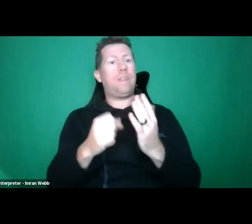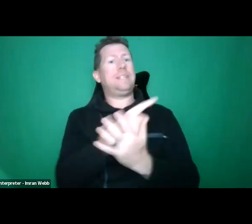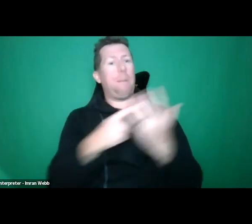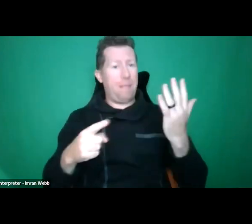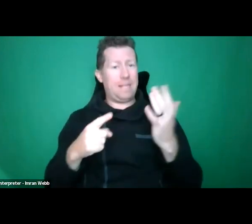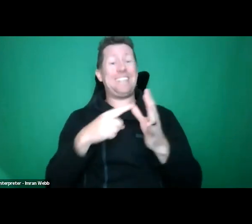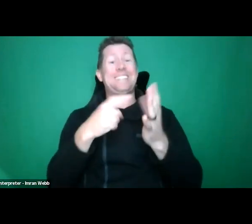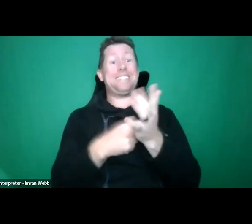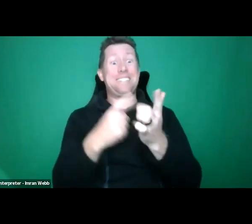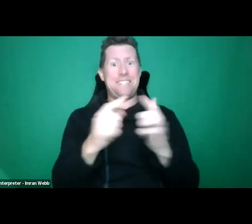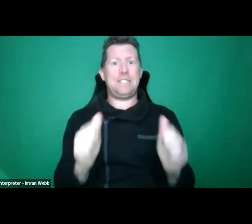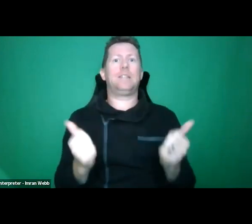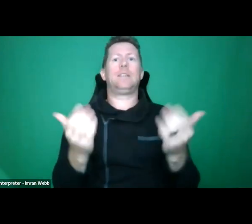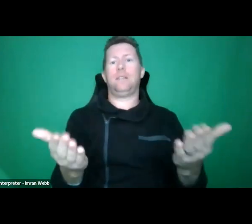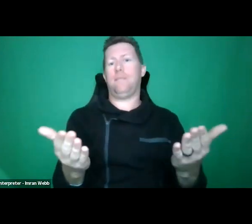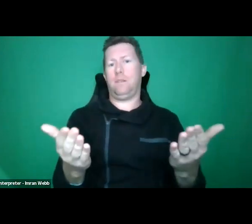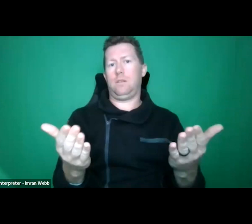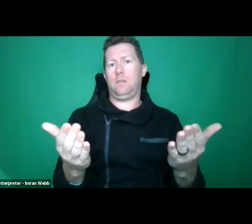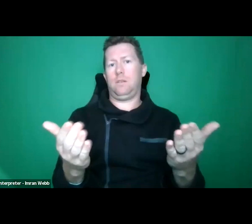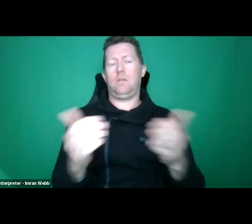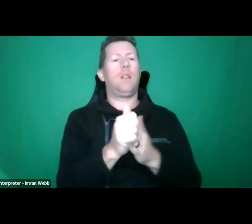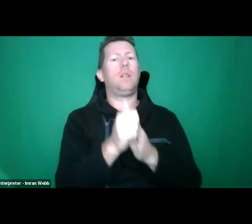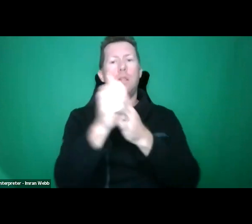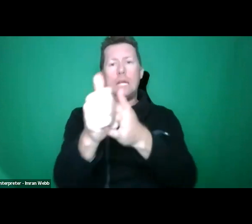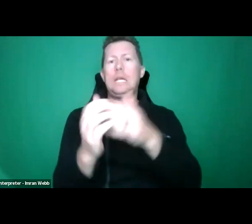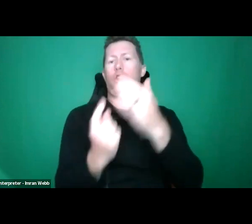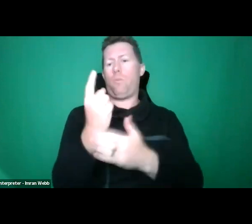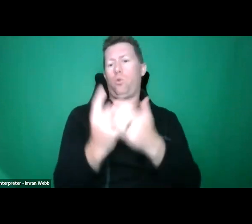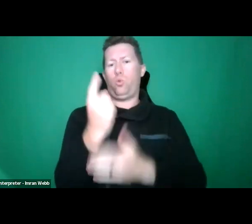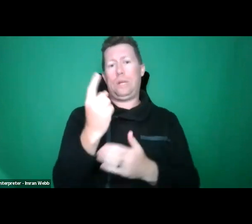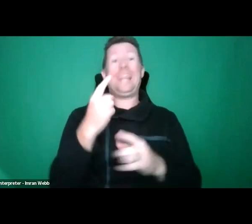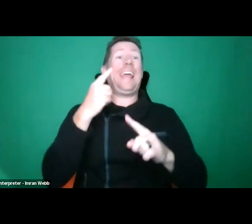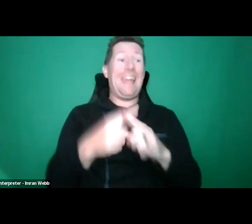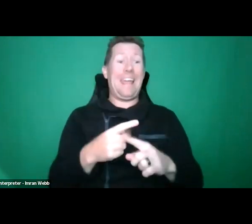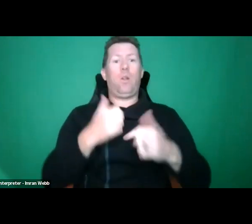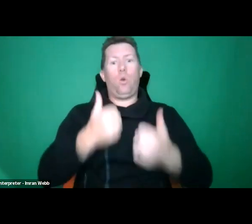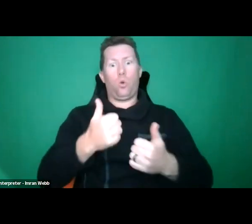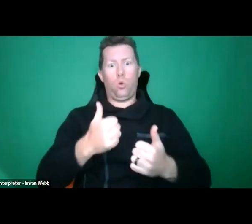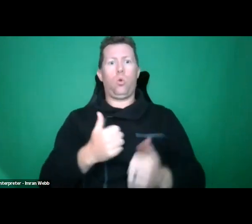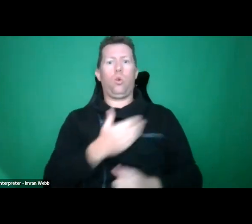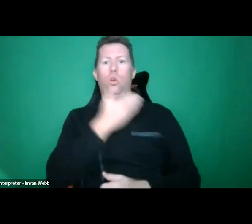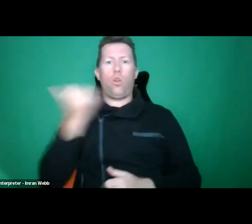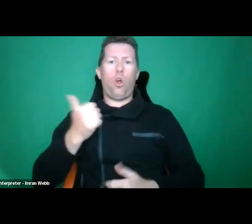are given the ability to lead a dignified life.